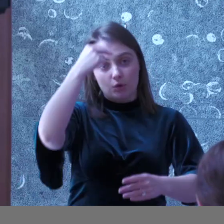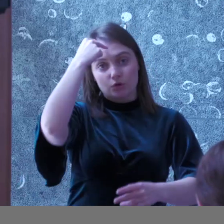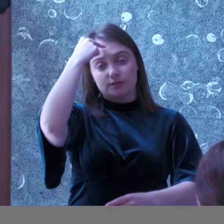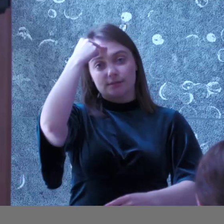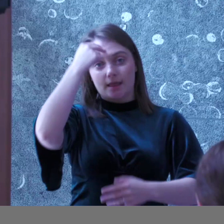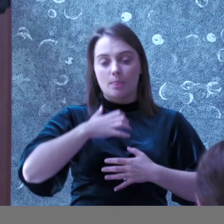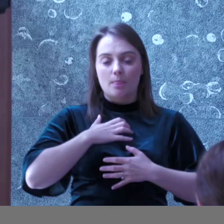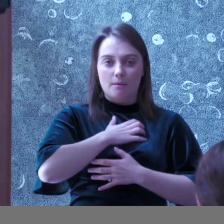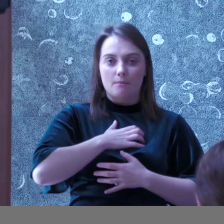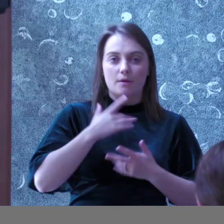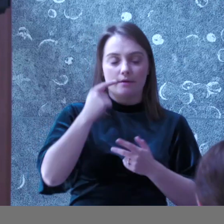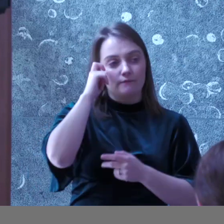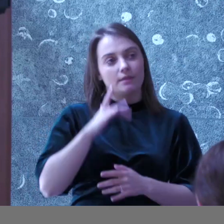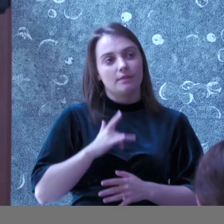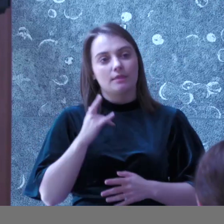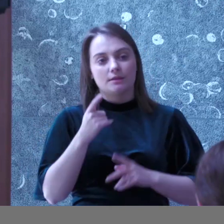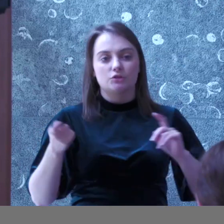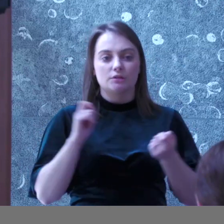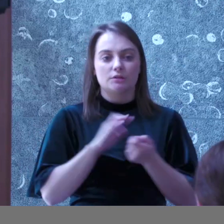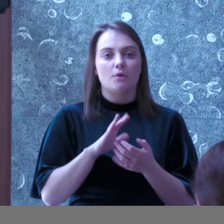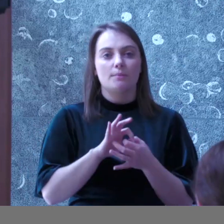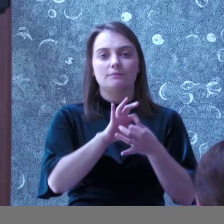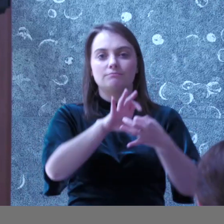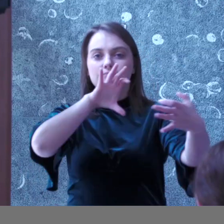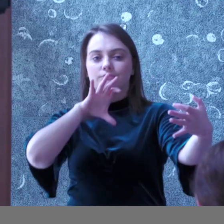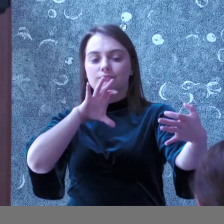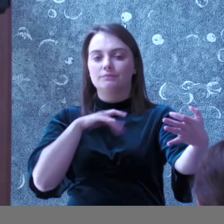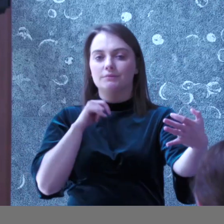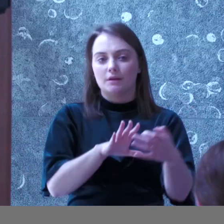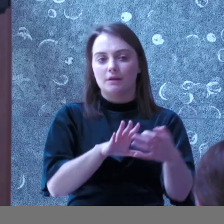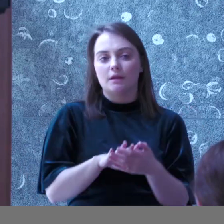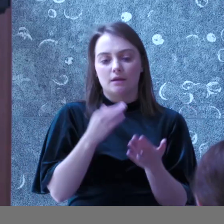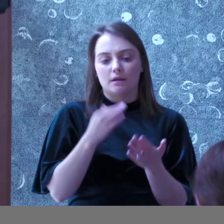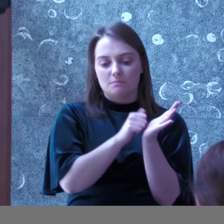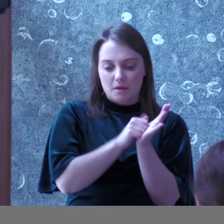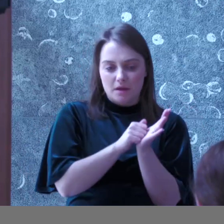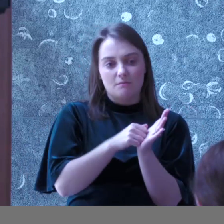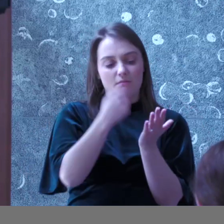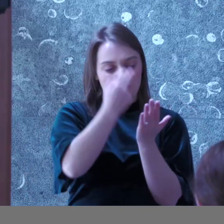change. At the moment it's quite distant. We're following paper and we're following regulation and